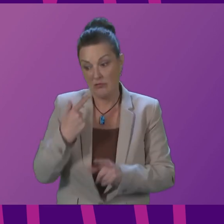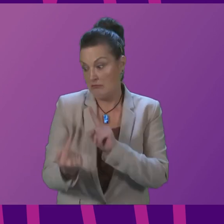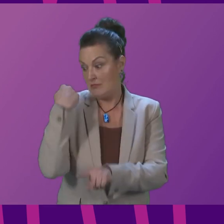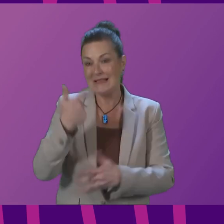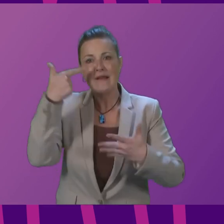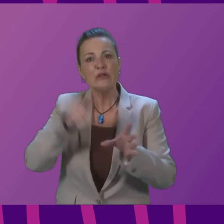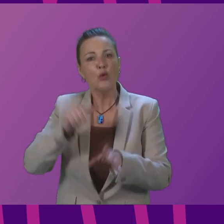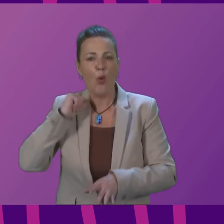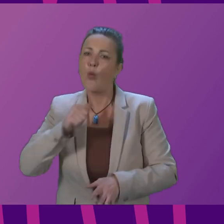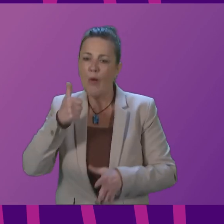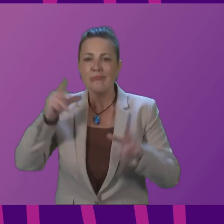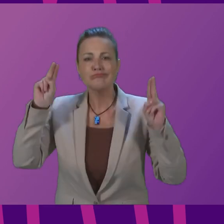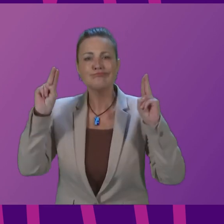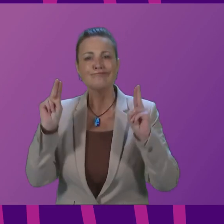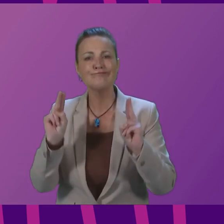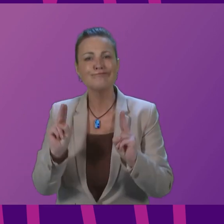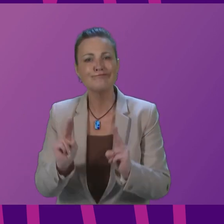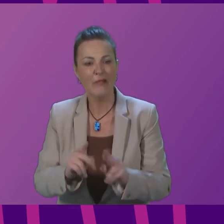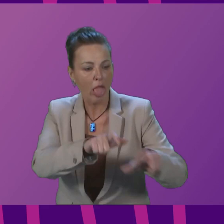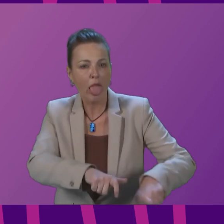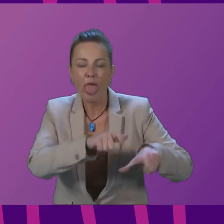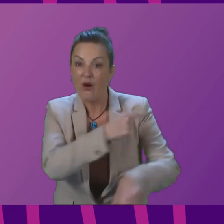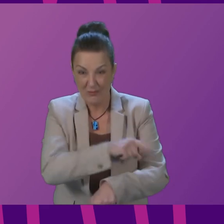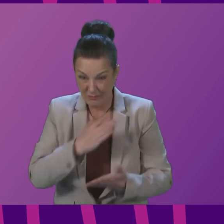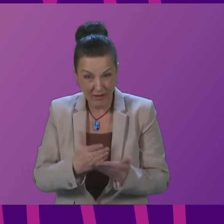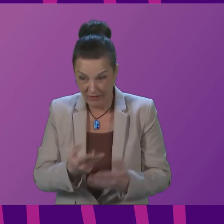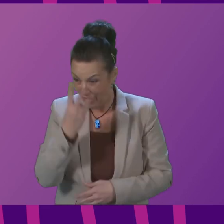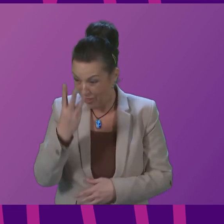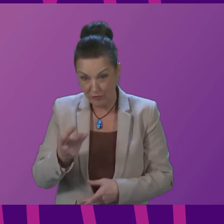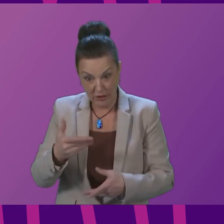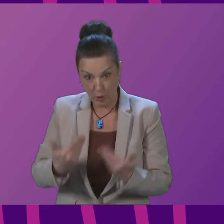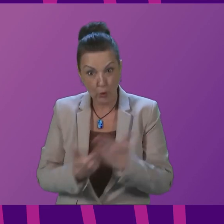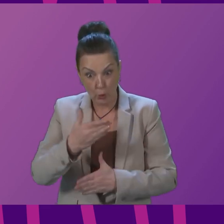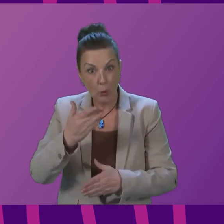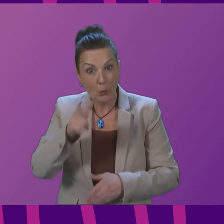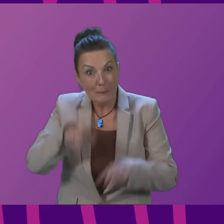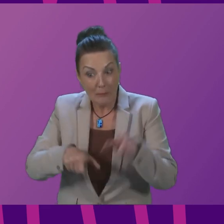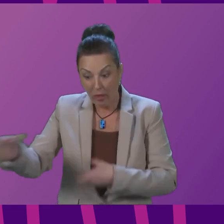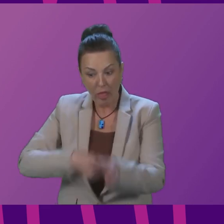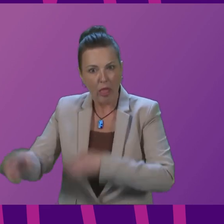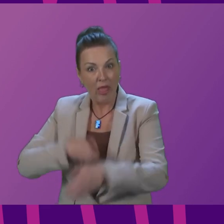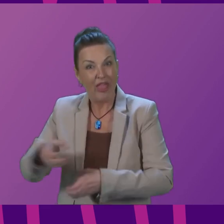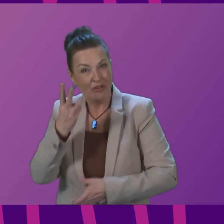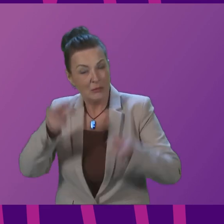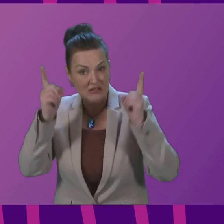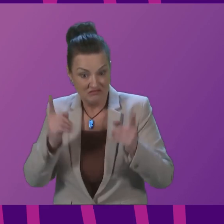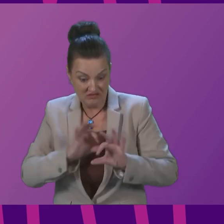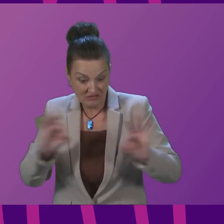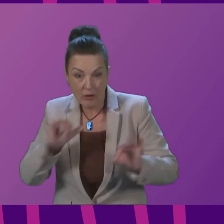ministers later, they have simply failed to do so. I am sure that we will hear a list of initiatives from the First Minister but, despite them,